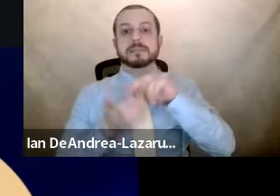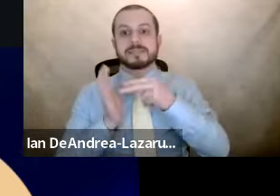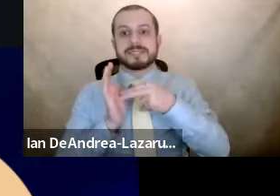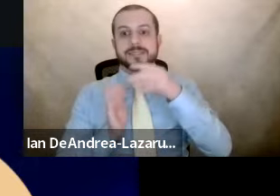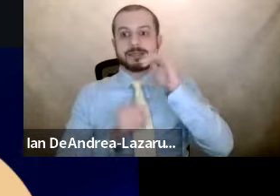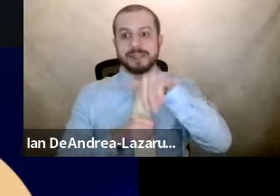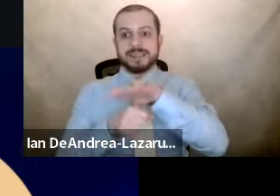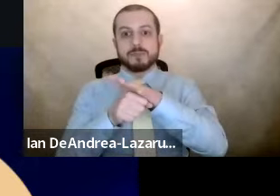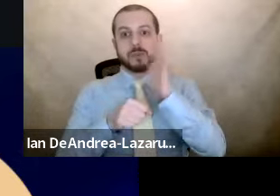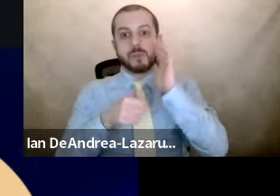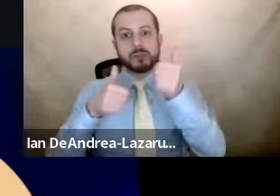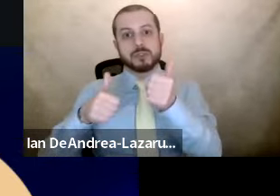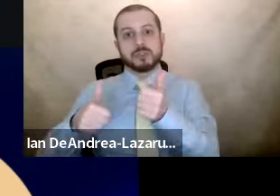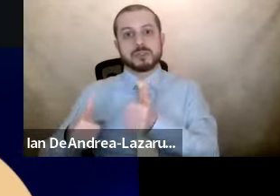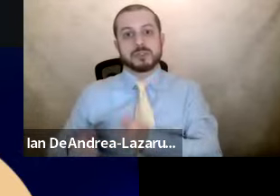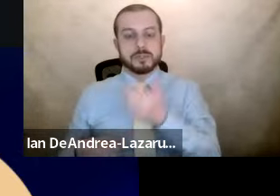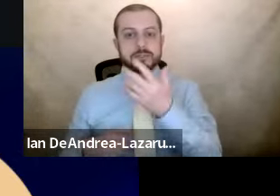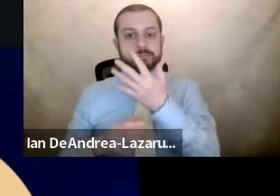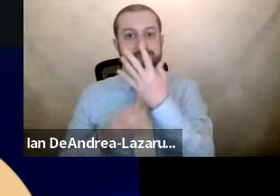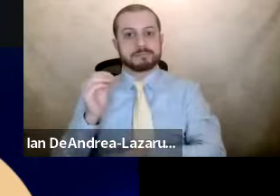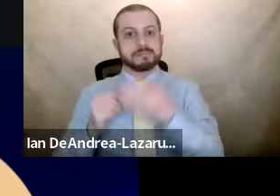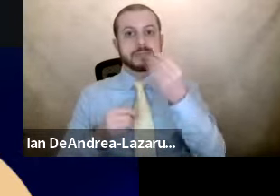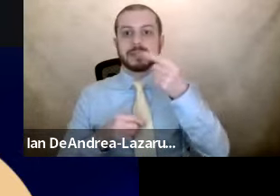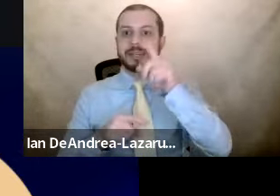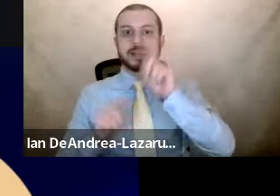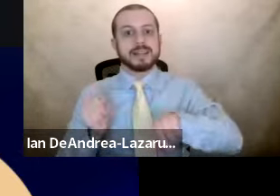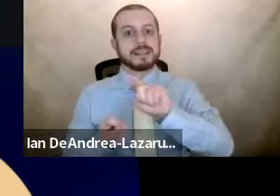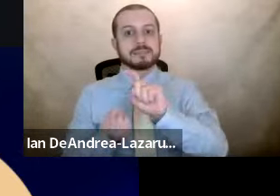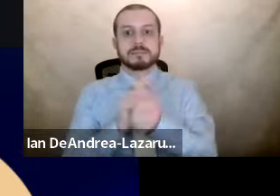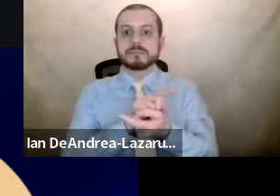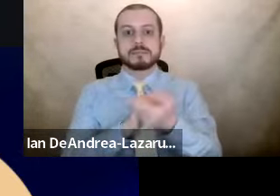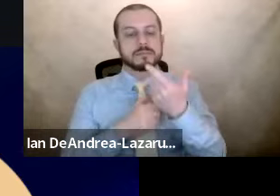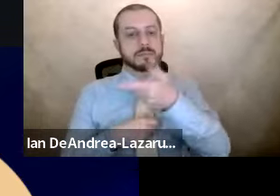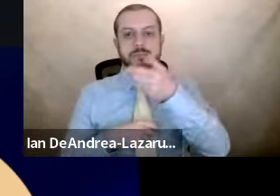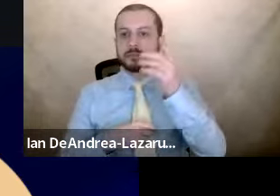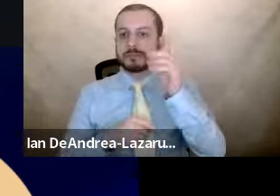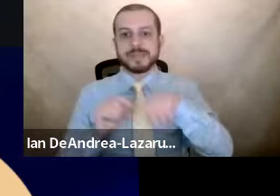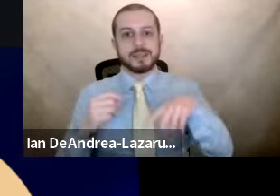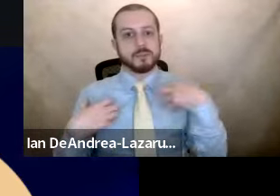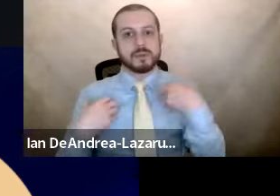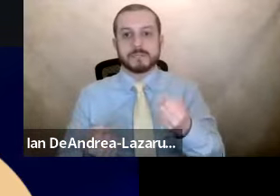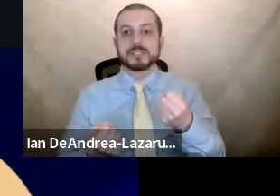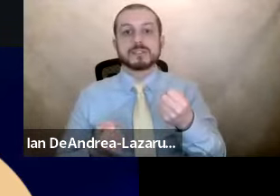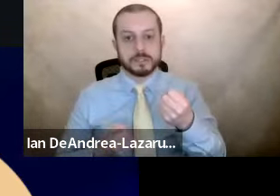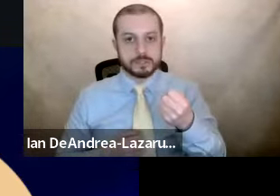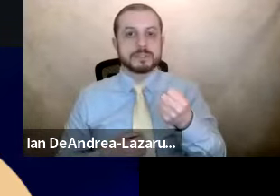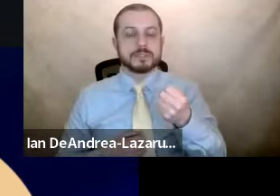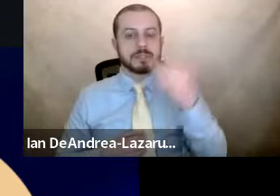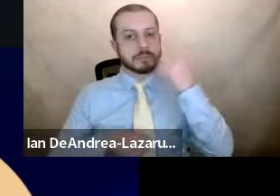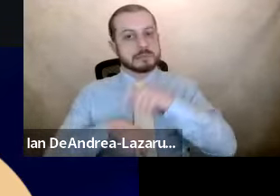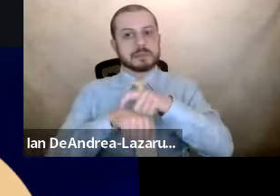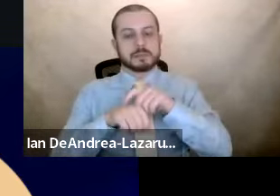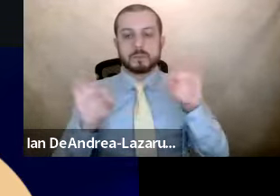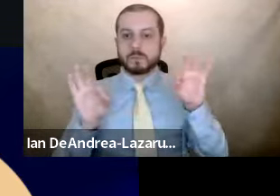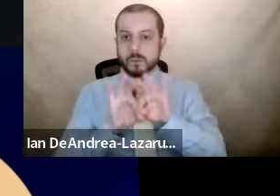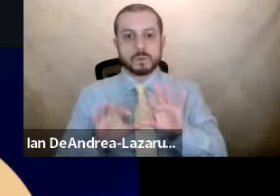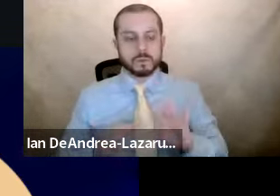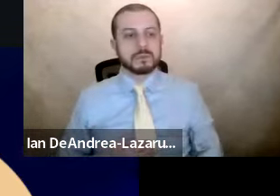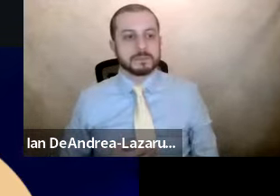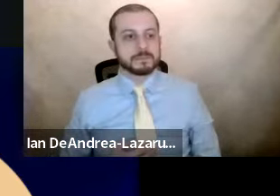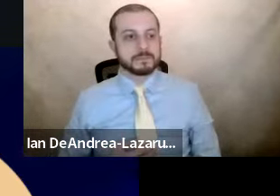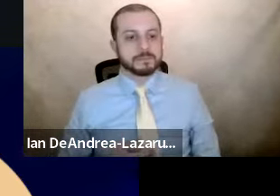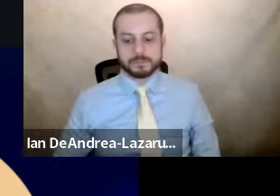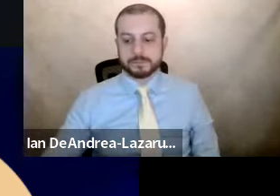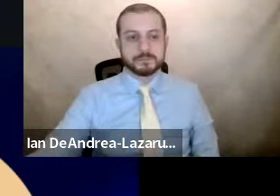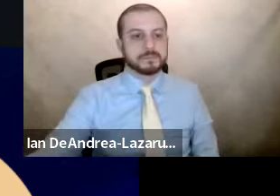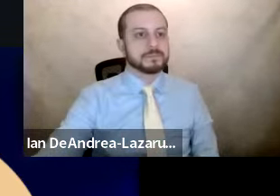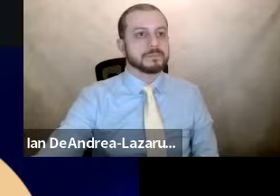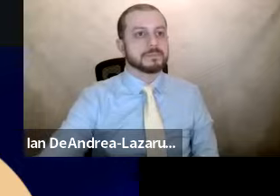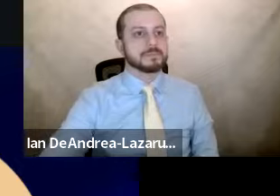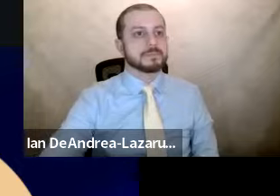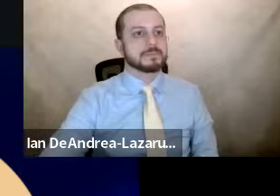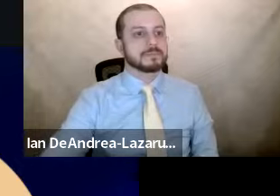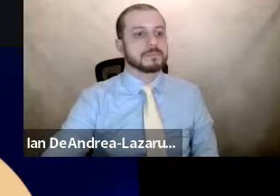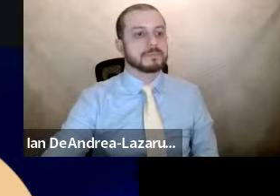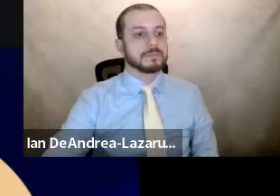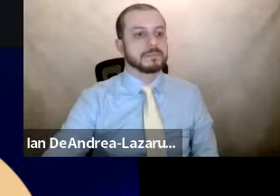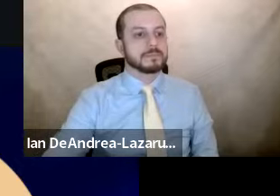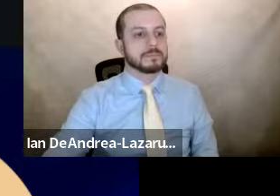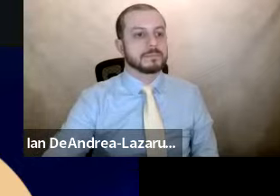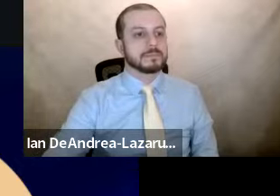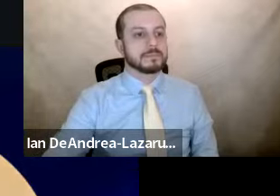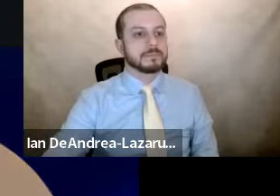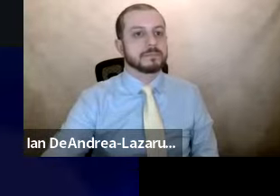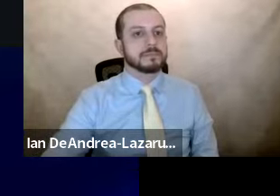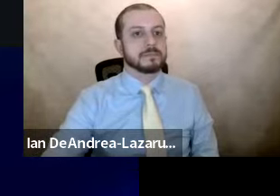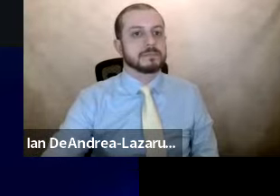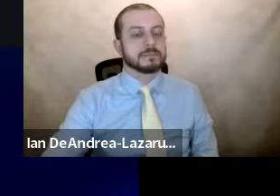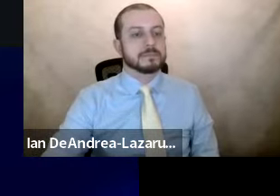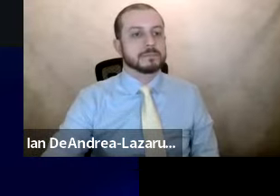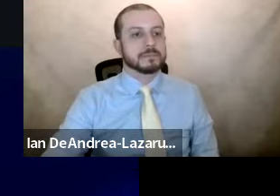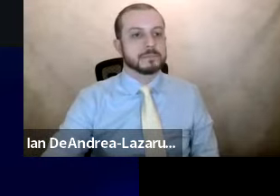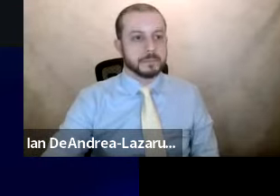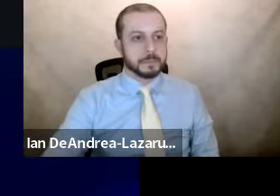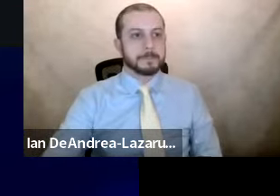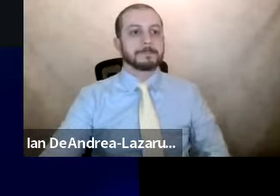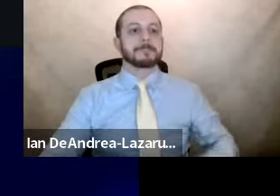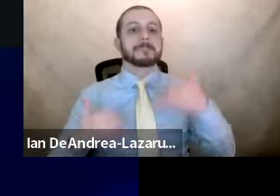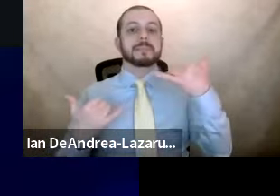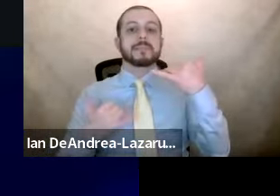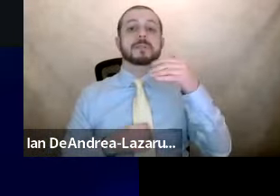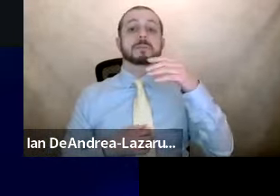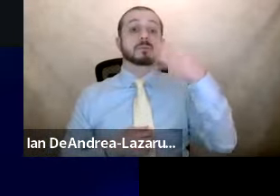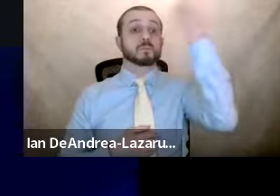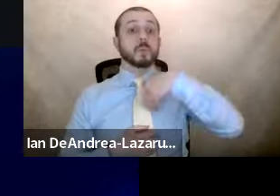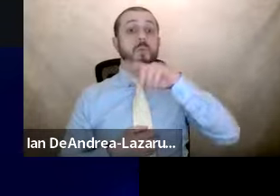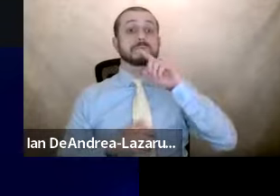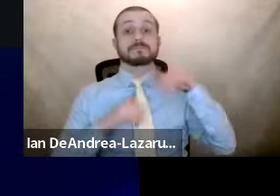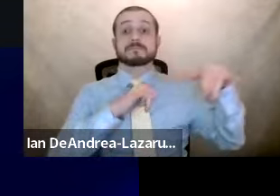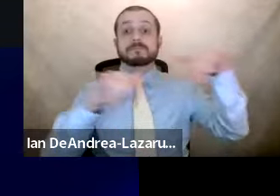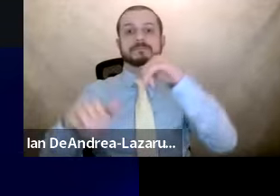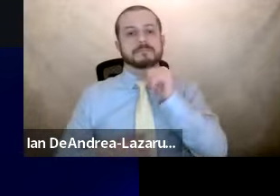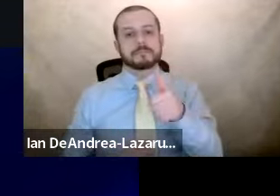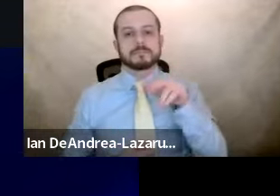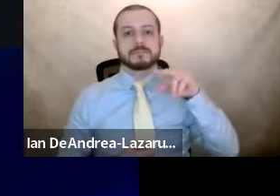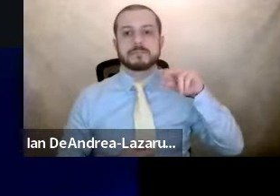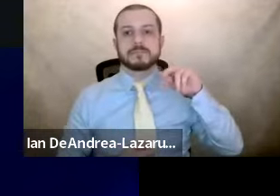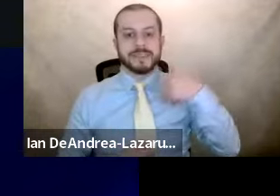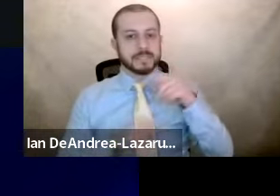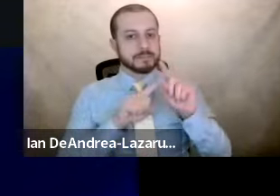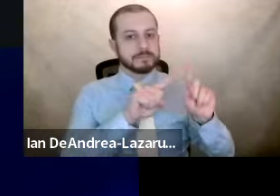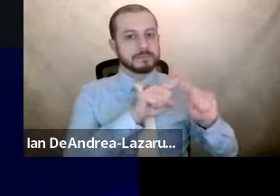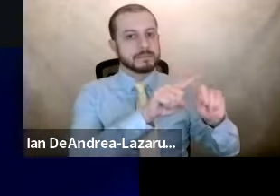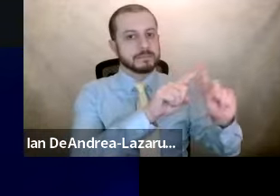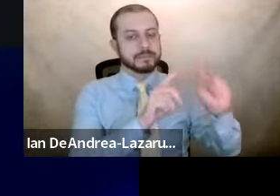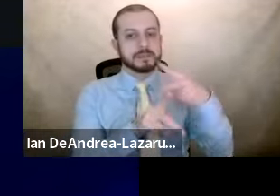Because it is so time-important, we recommend that you do.